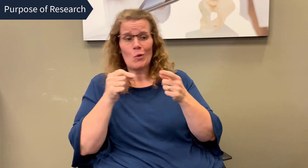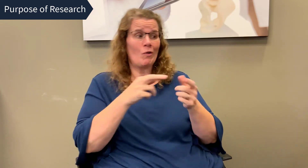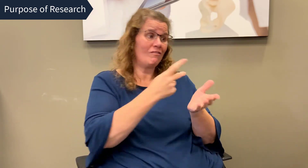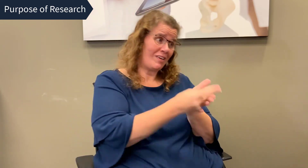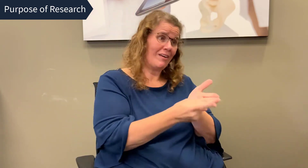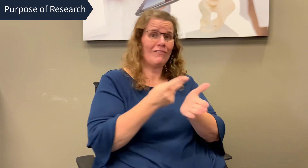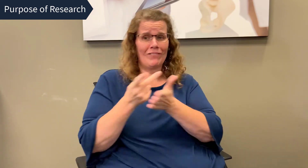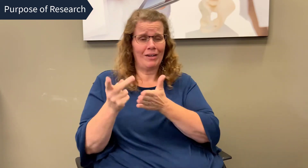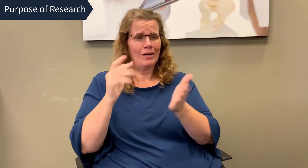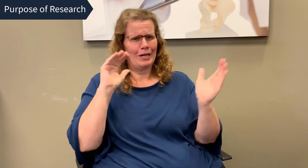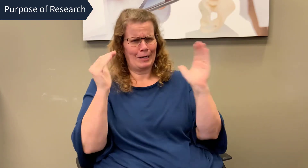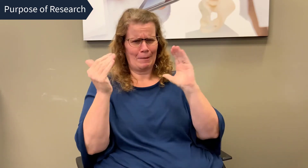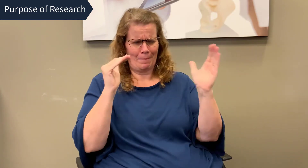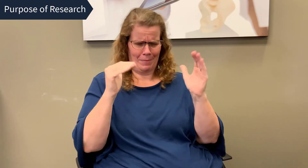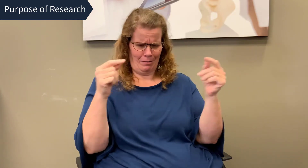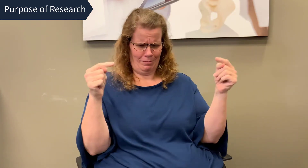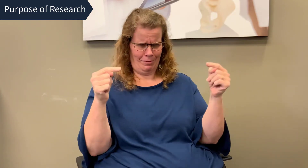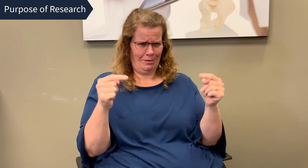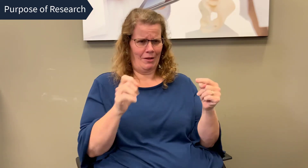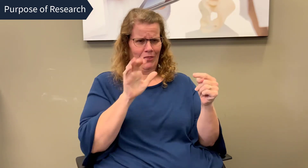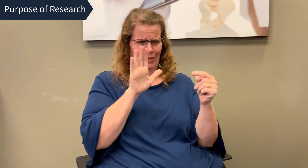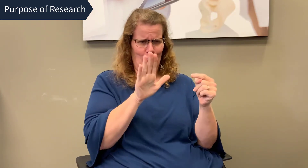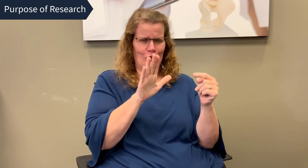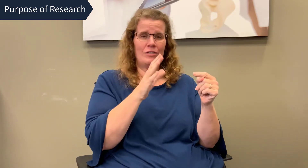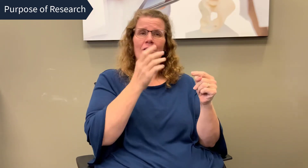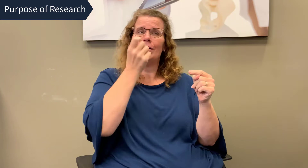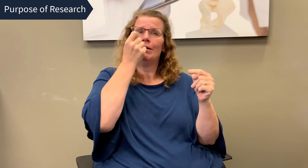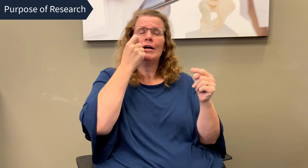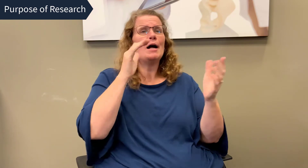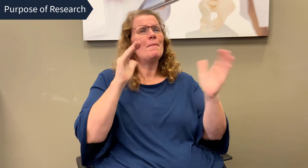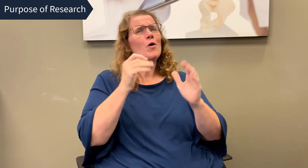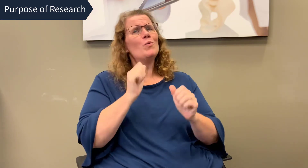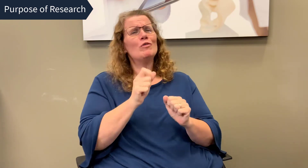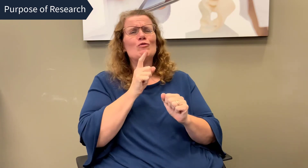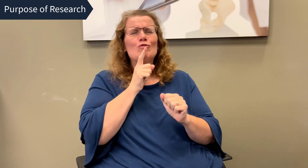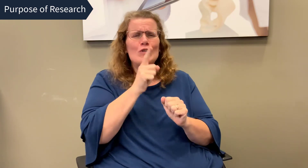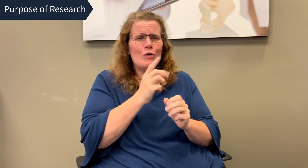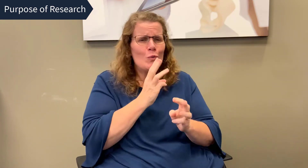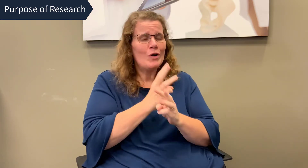offered to patients who could hear in a real world context. The real world